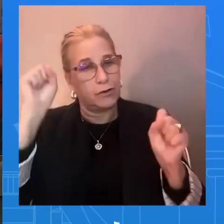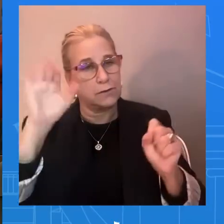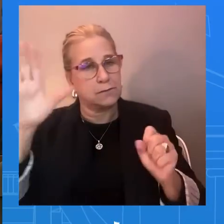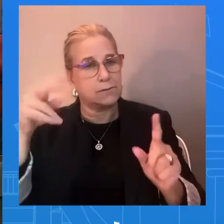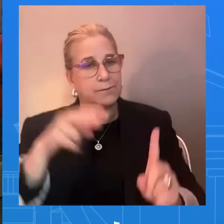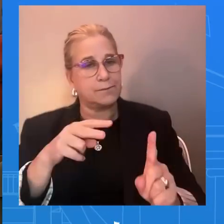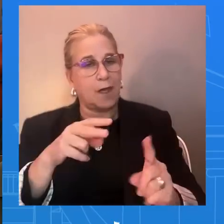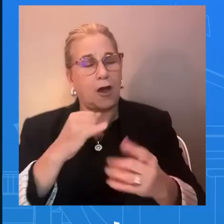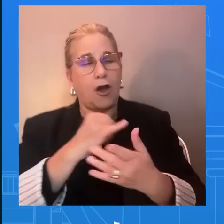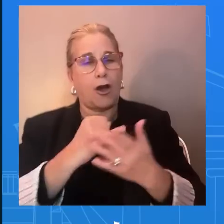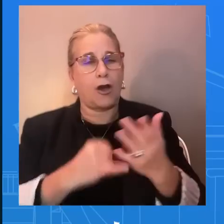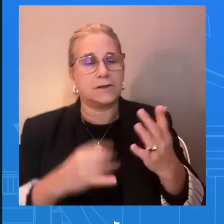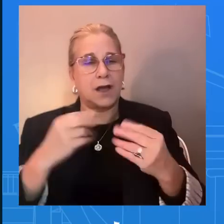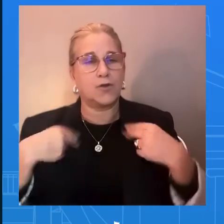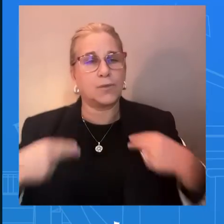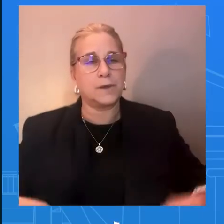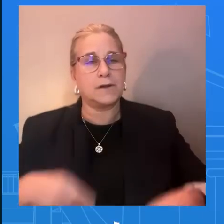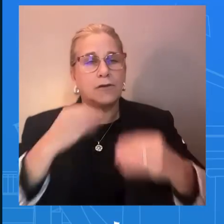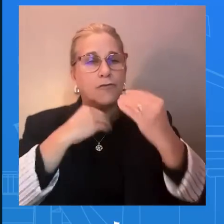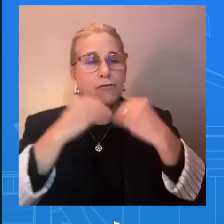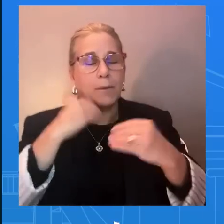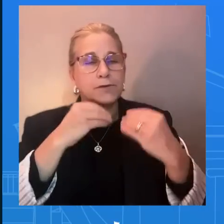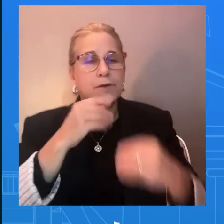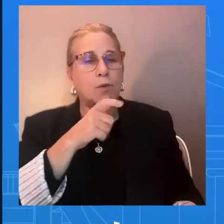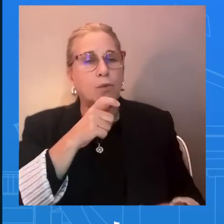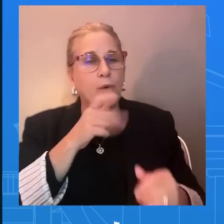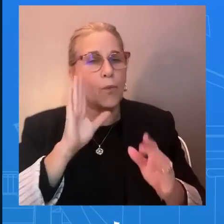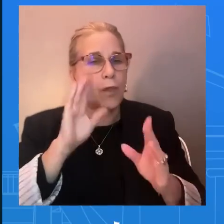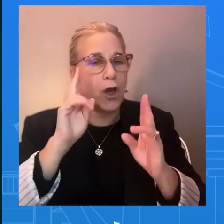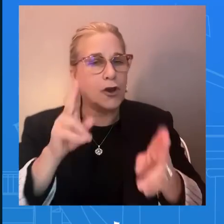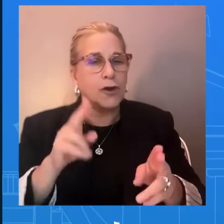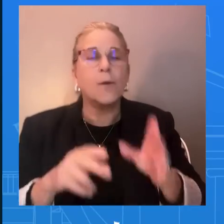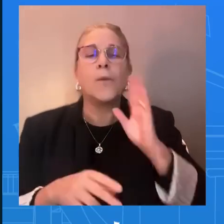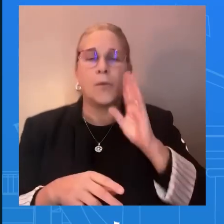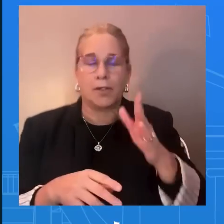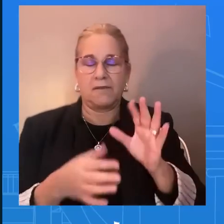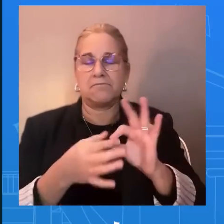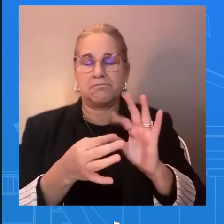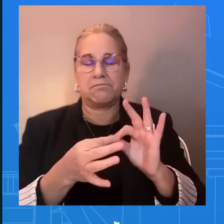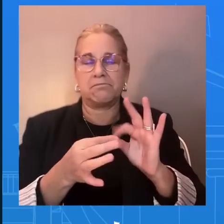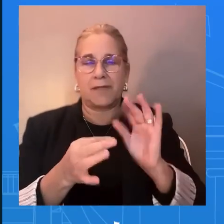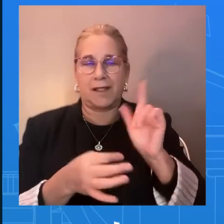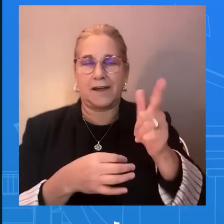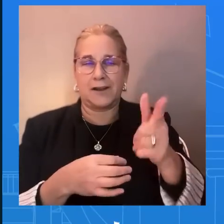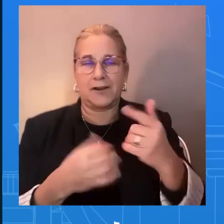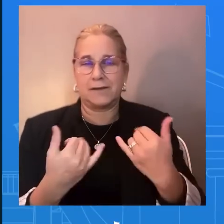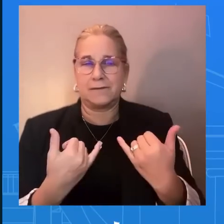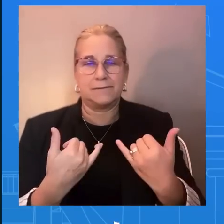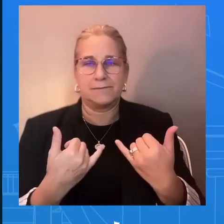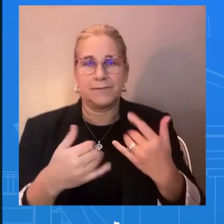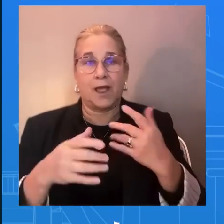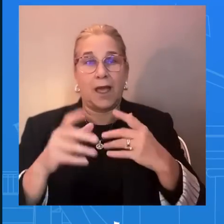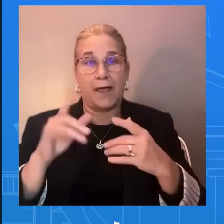Ms. Jean-Pierre: No, it’s a good question. We’ll have more to share as we get closer. Obviously, that’s about -- in three hours or less. So, we’ll have more information to share